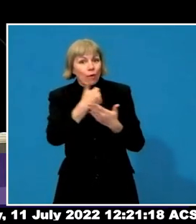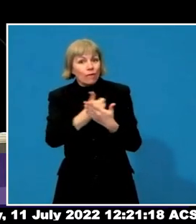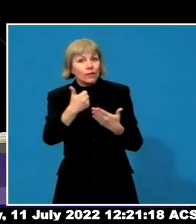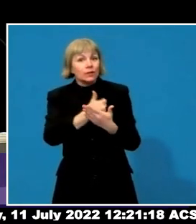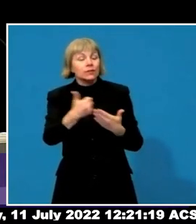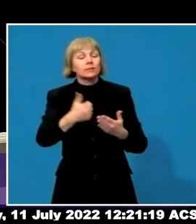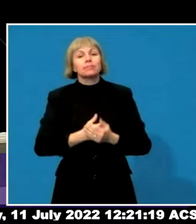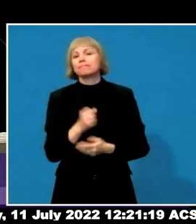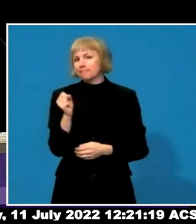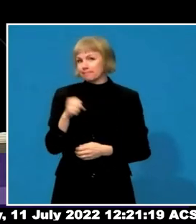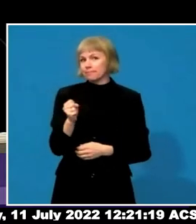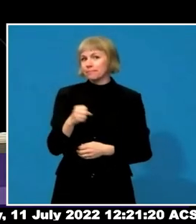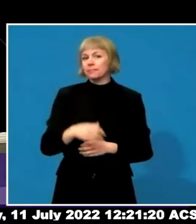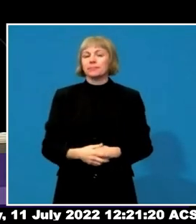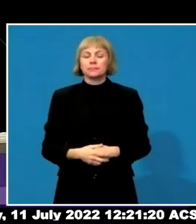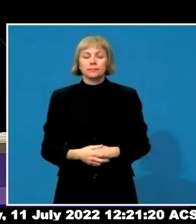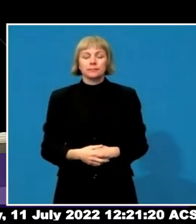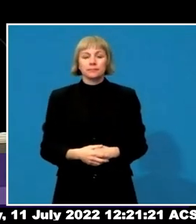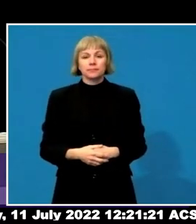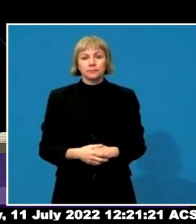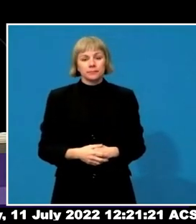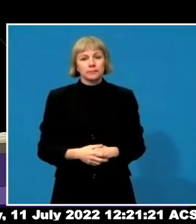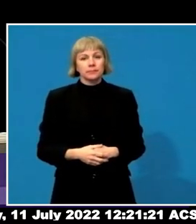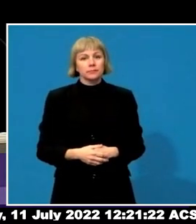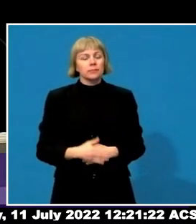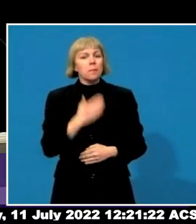Operator can we please display photo, doc ID DRC.9999.0129.0002.